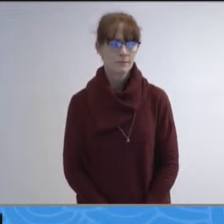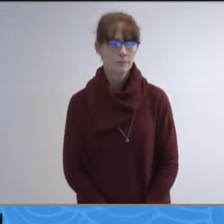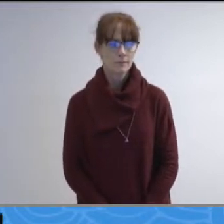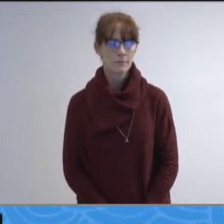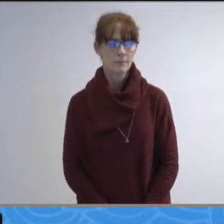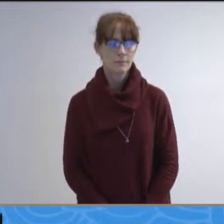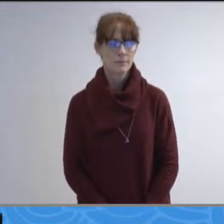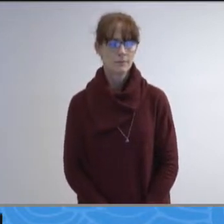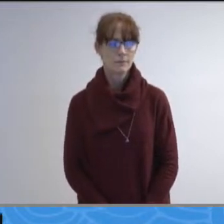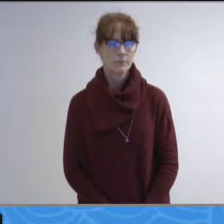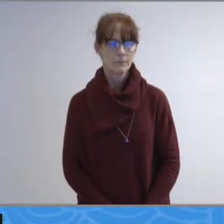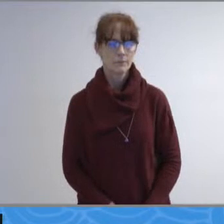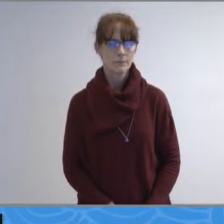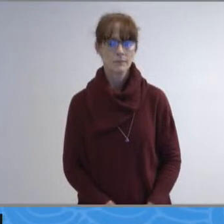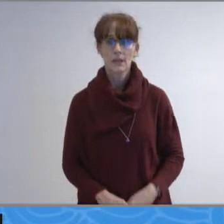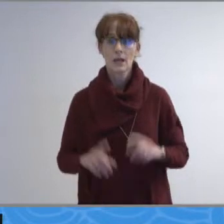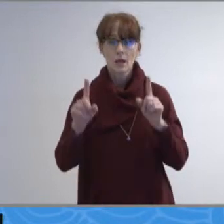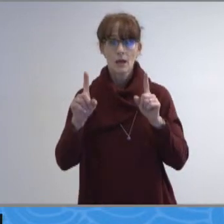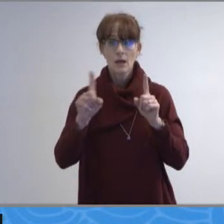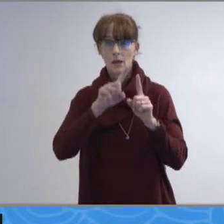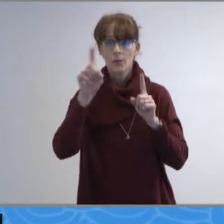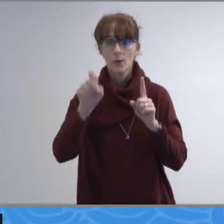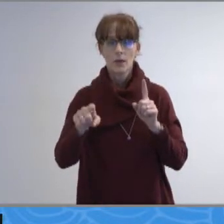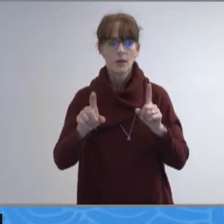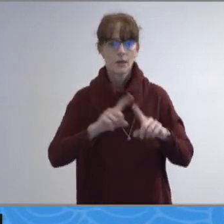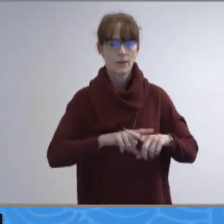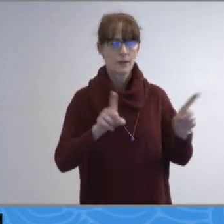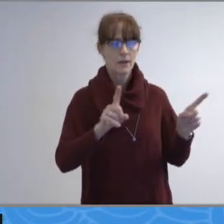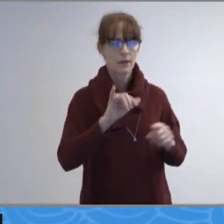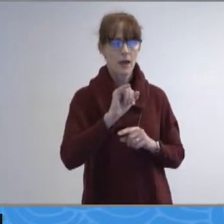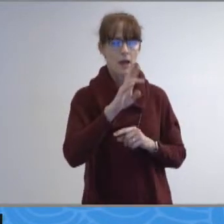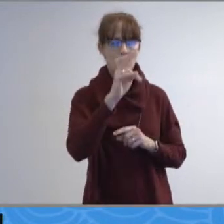I can answer the question on the difference between i-Ready and IXL.